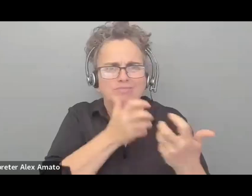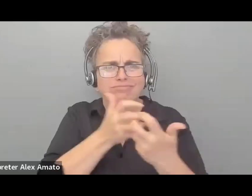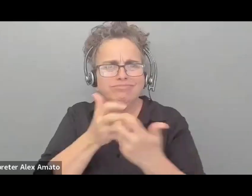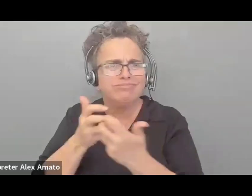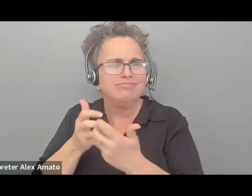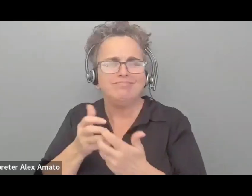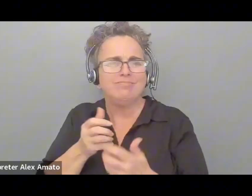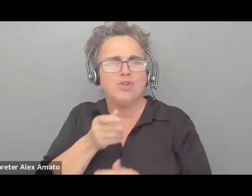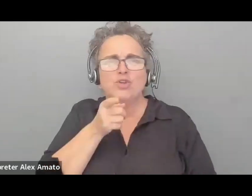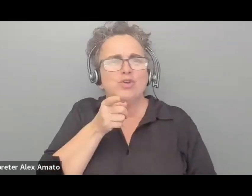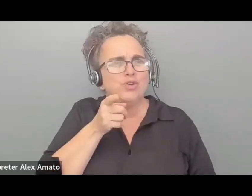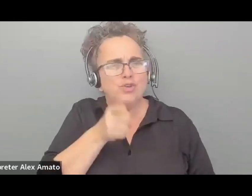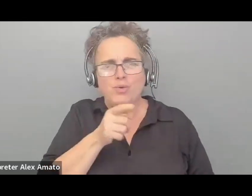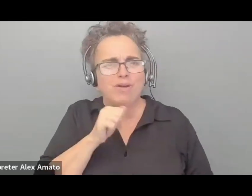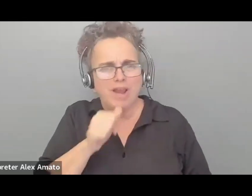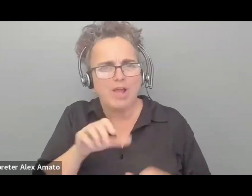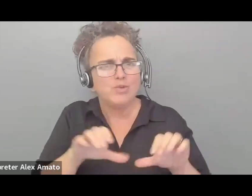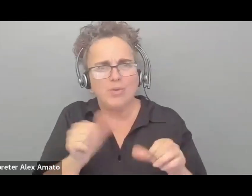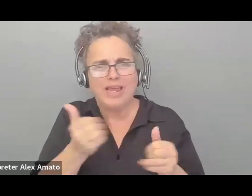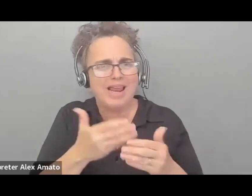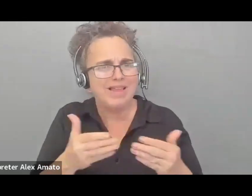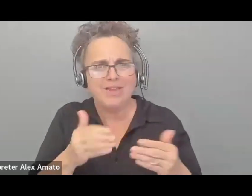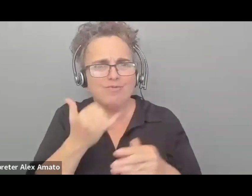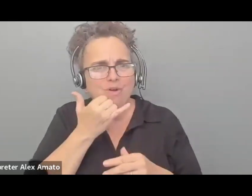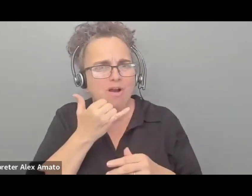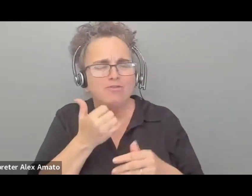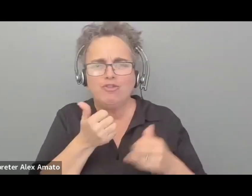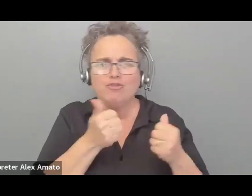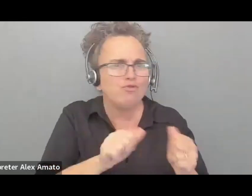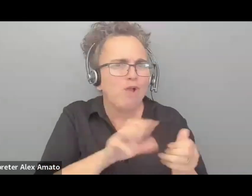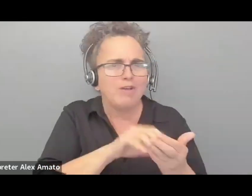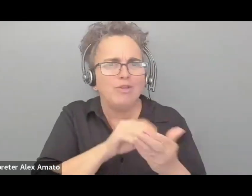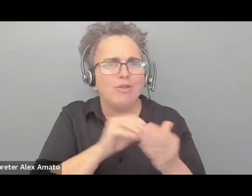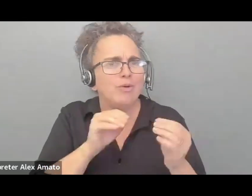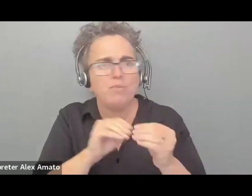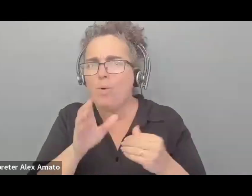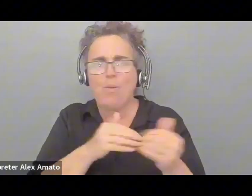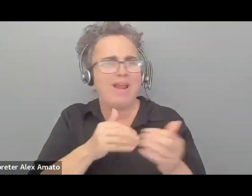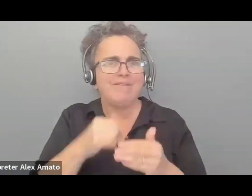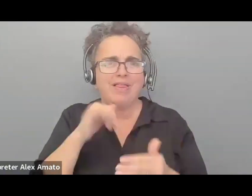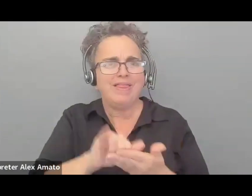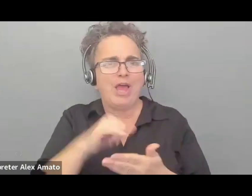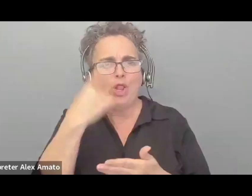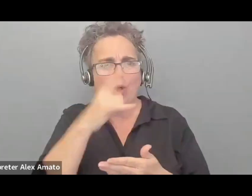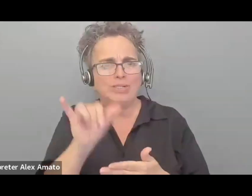by trying in whatever shape and form that it takes. I love that a lot of folks on my team come to me